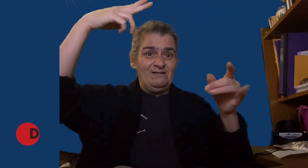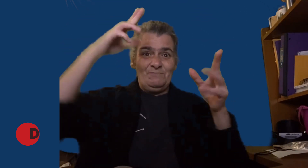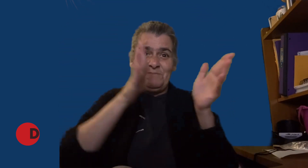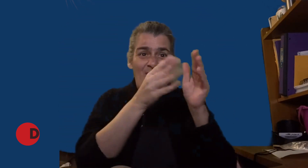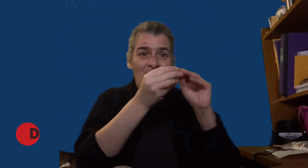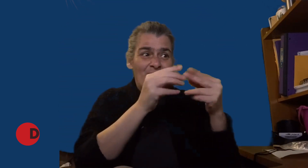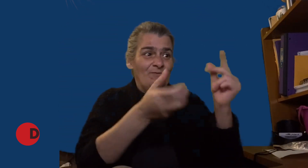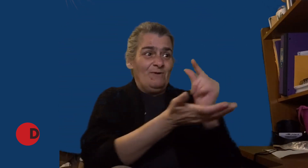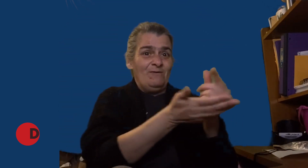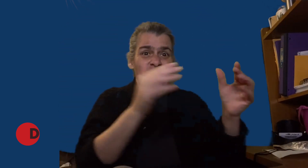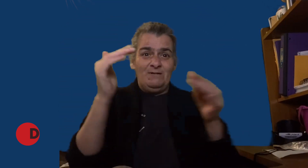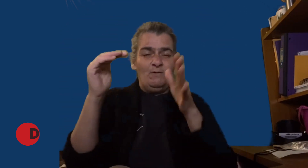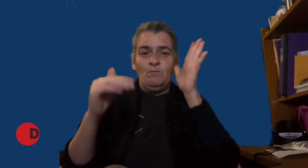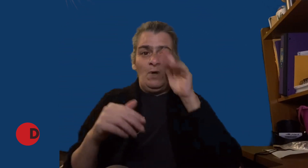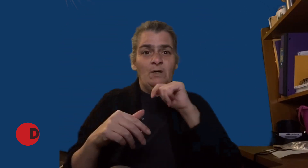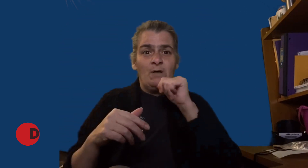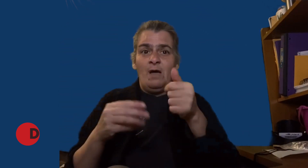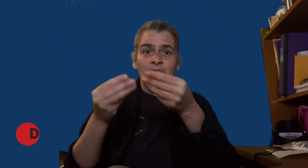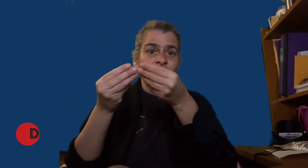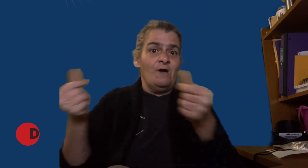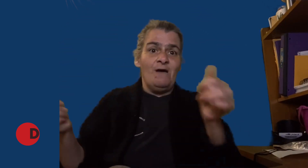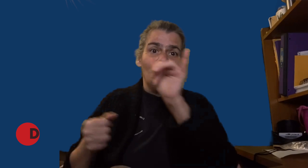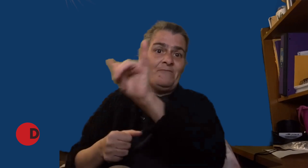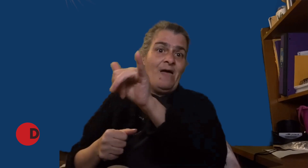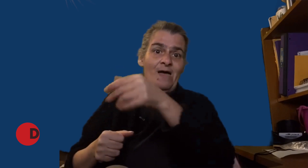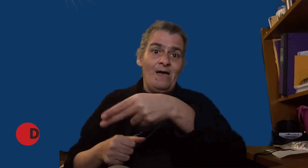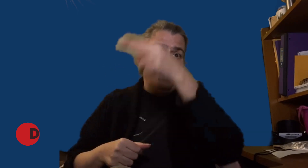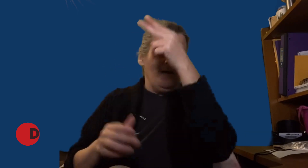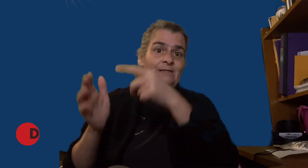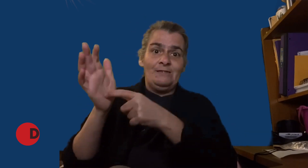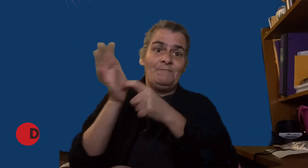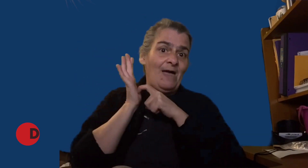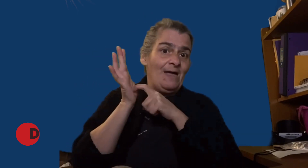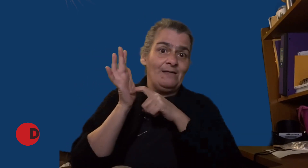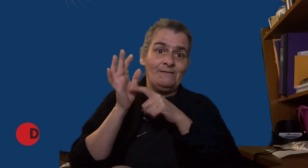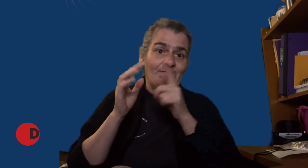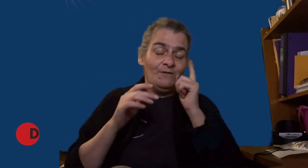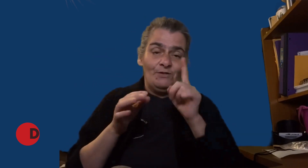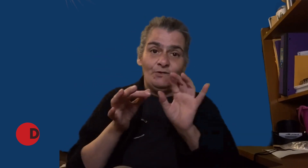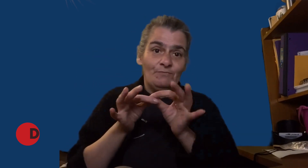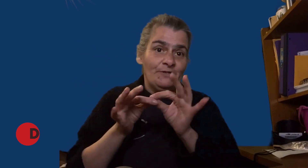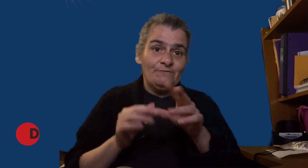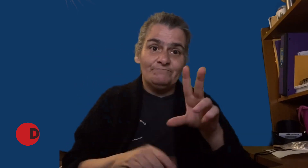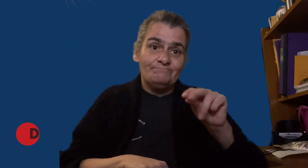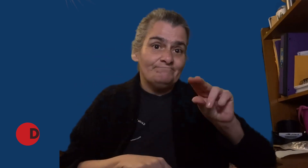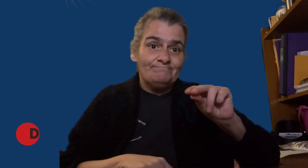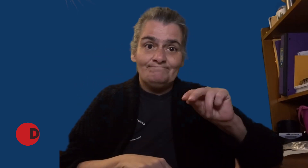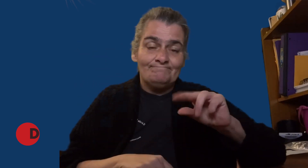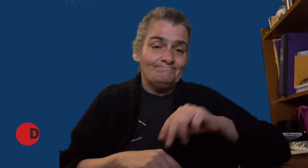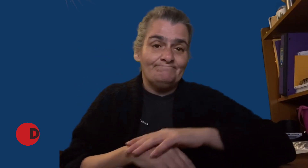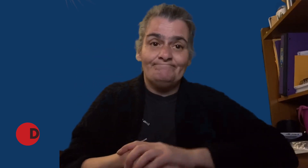is high while we’re not able to see our needs being met.